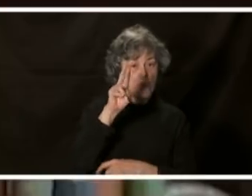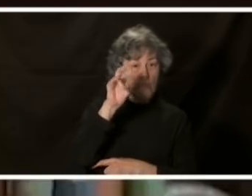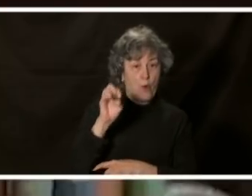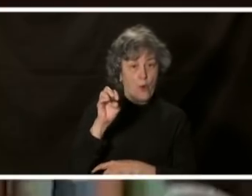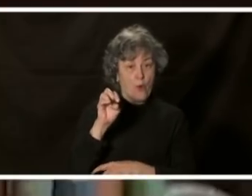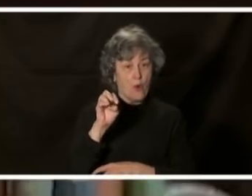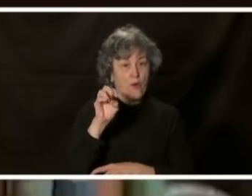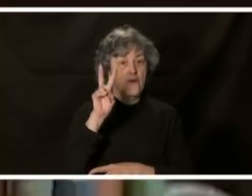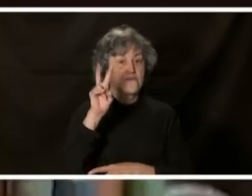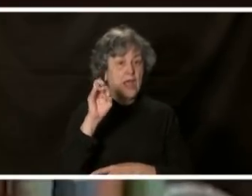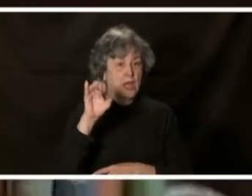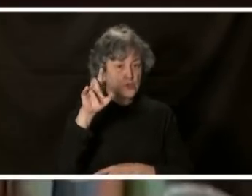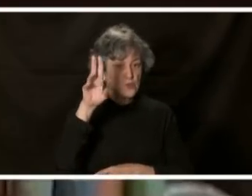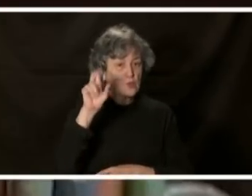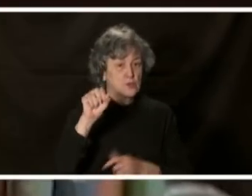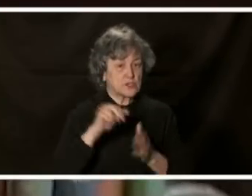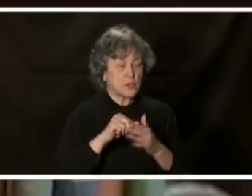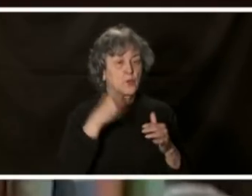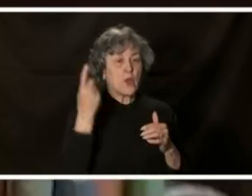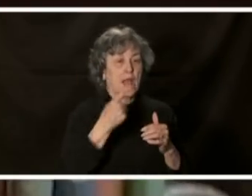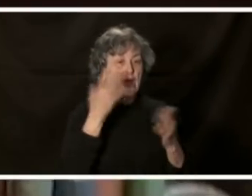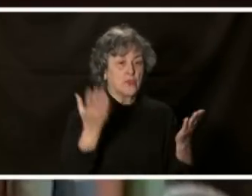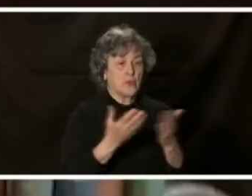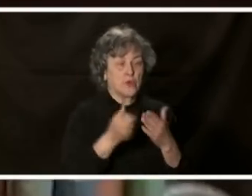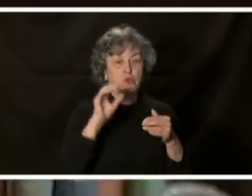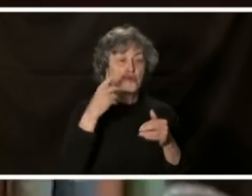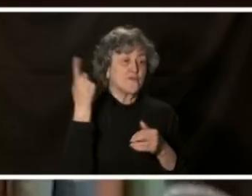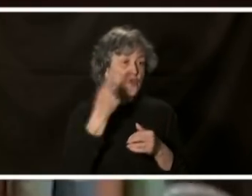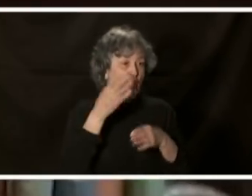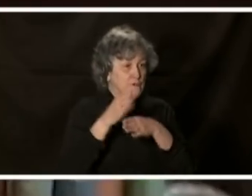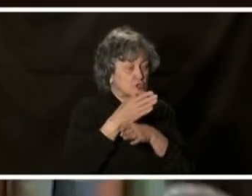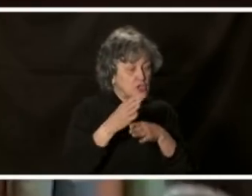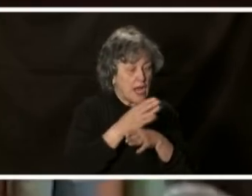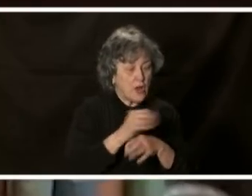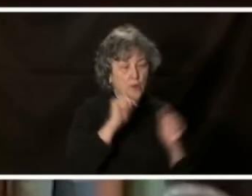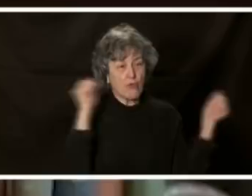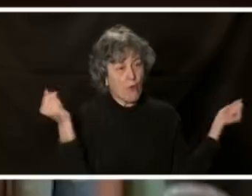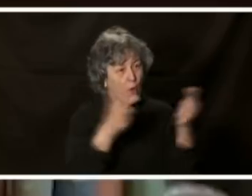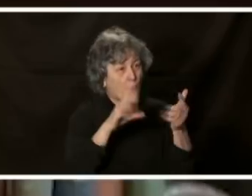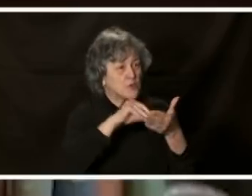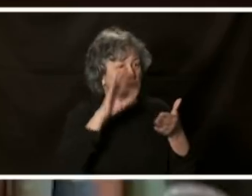YOU WILL FOREVER SHARE WITH ALL OF THOSE WHO STUDY, AND WORK HERE,